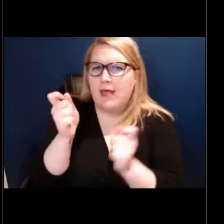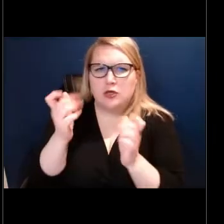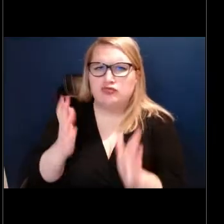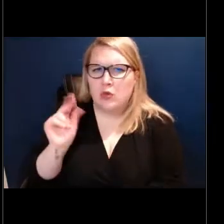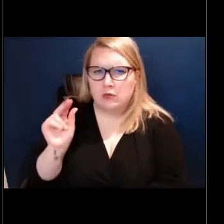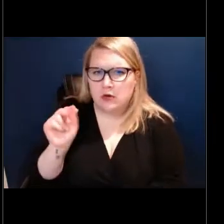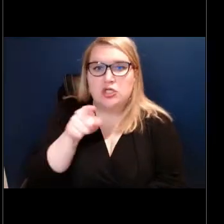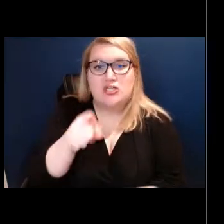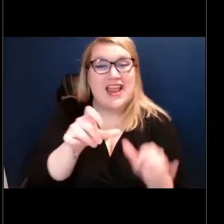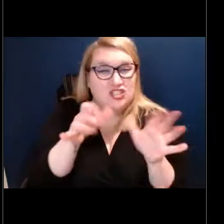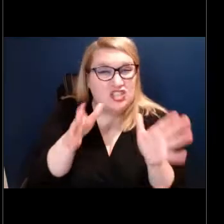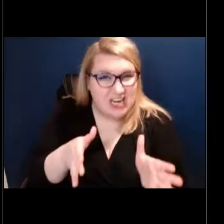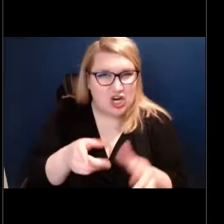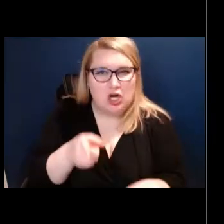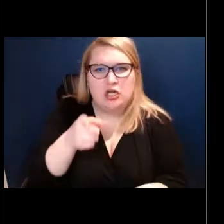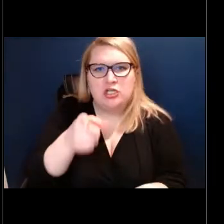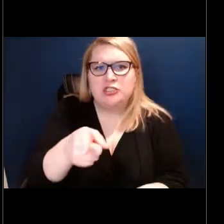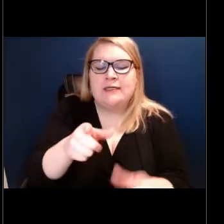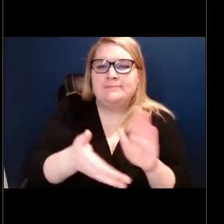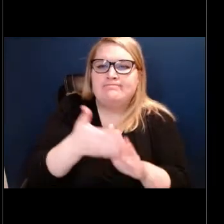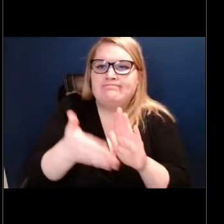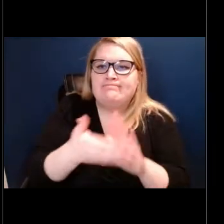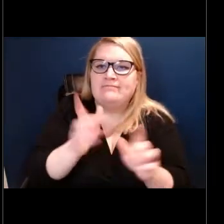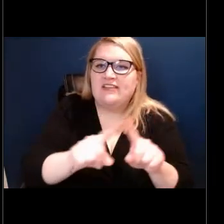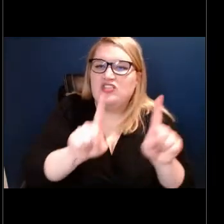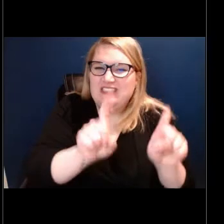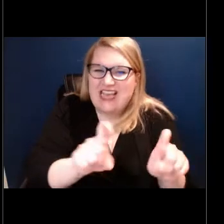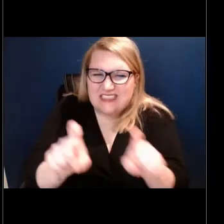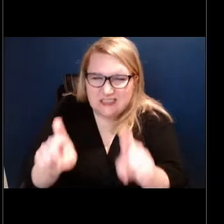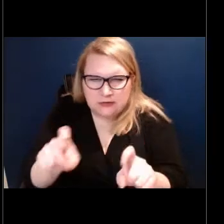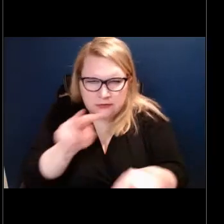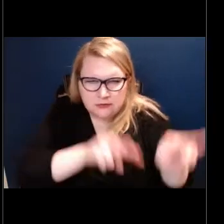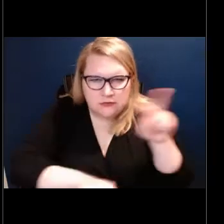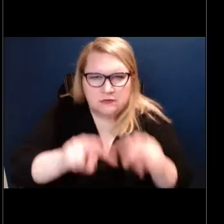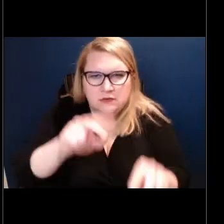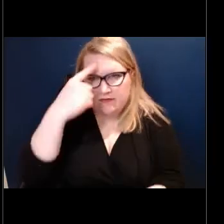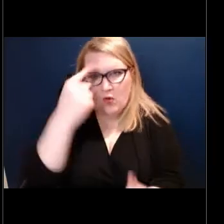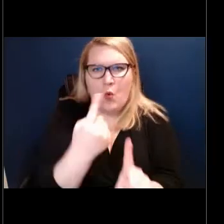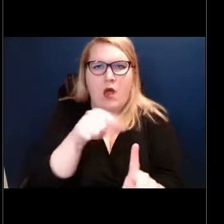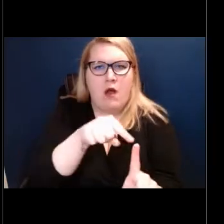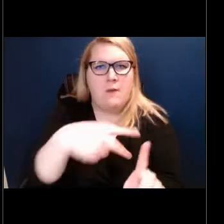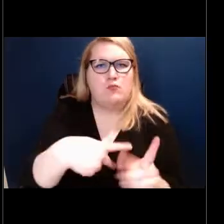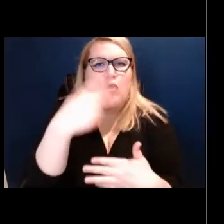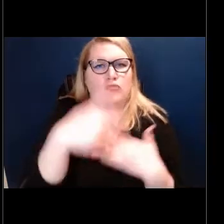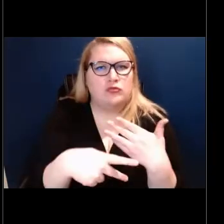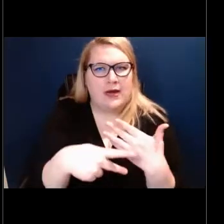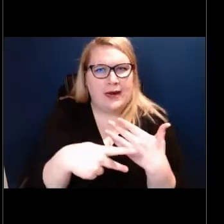Who's actually running special tests and checkouts for one of the programs that are running on a satellite